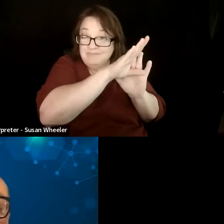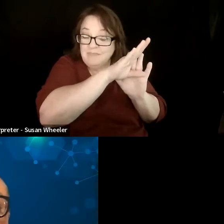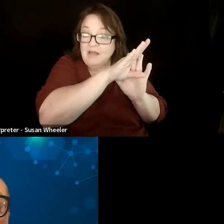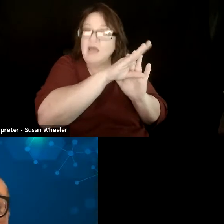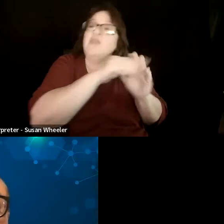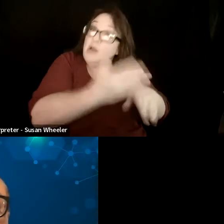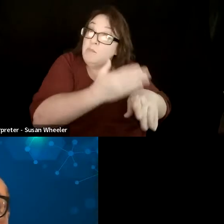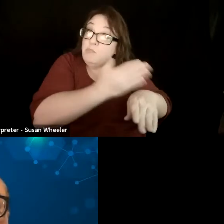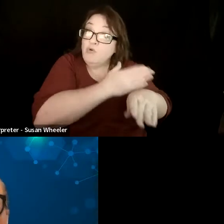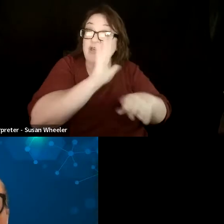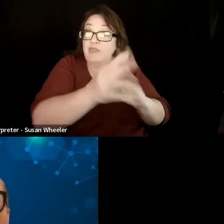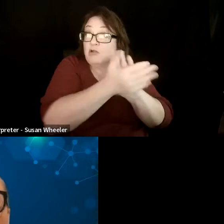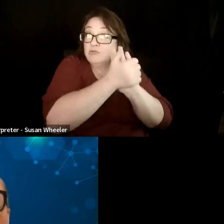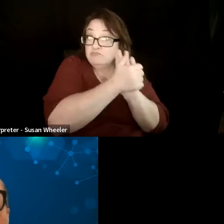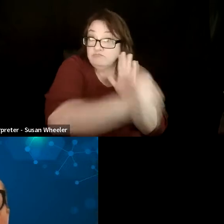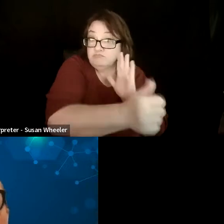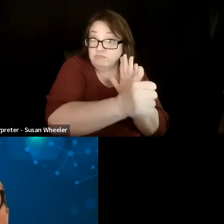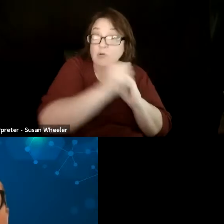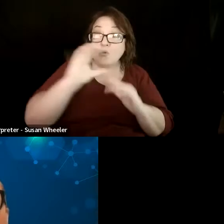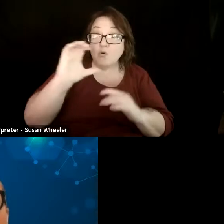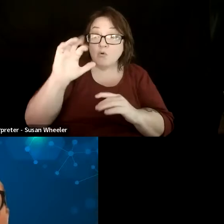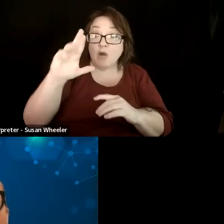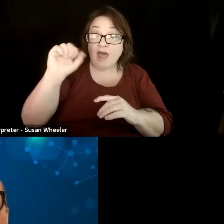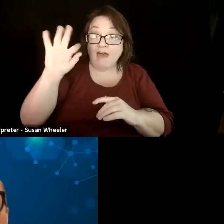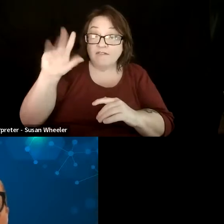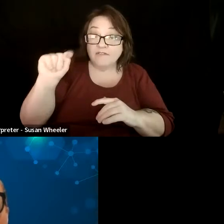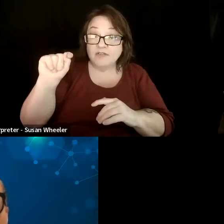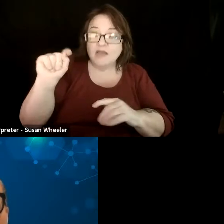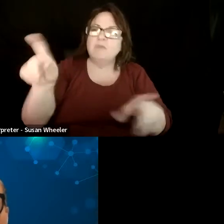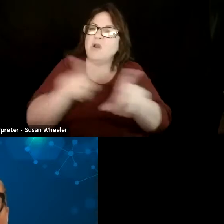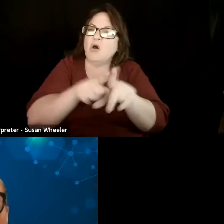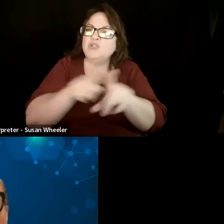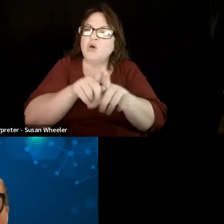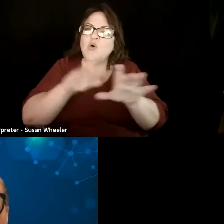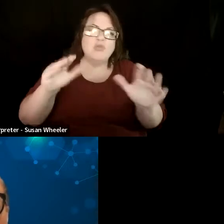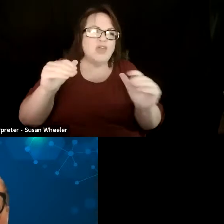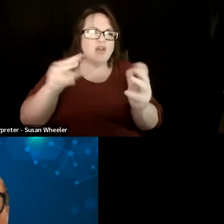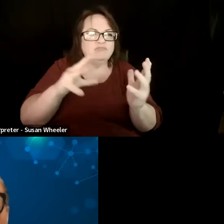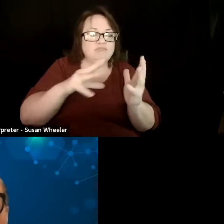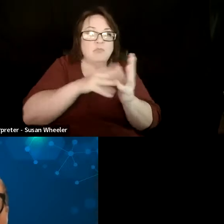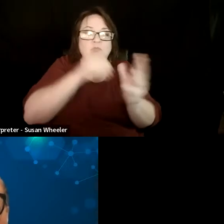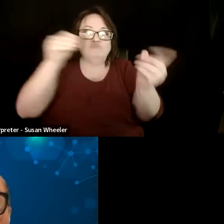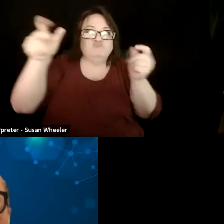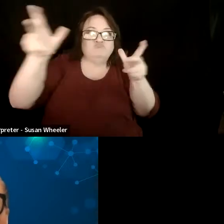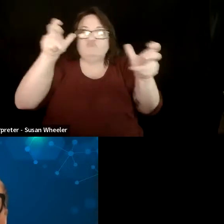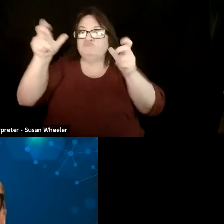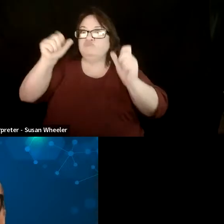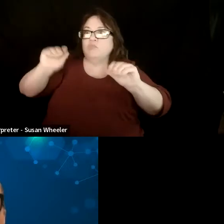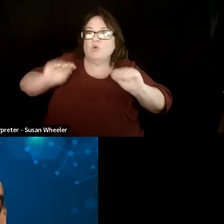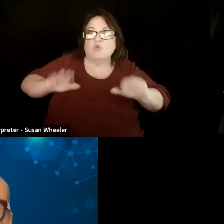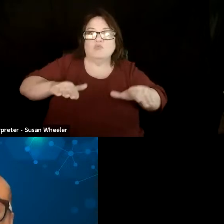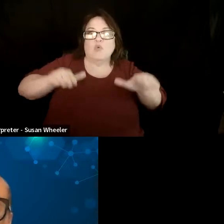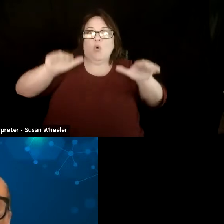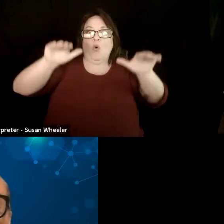but also, you know, they're growing and in their profession and also just as a person.